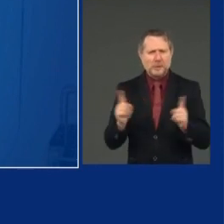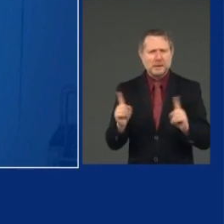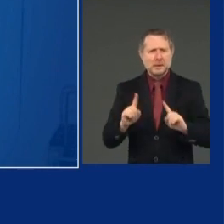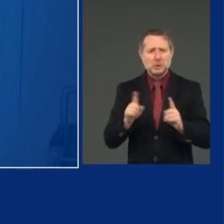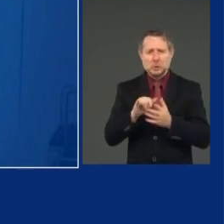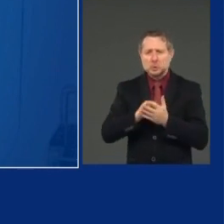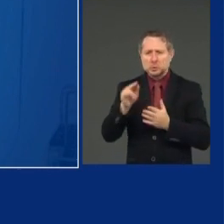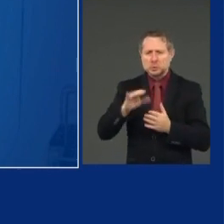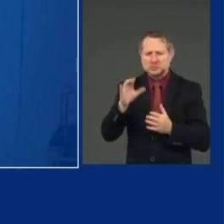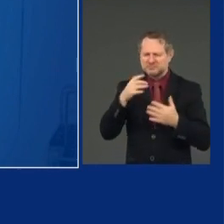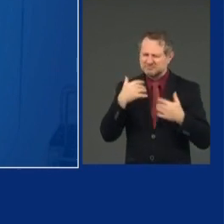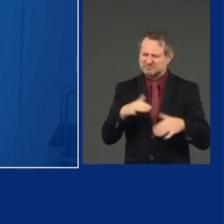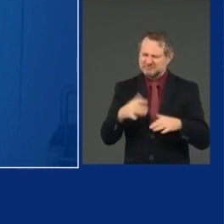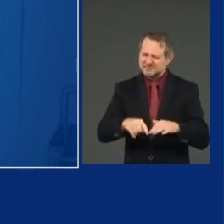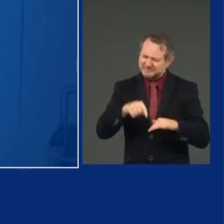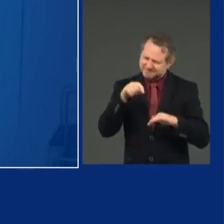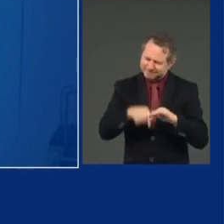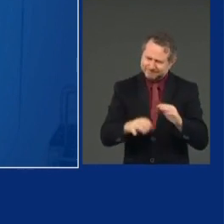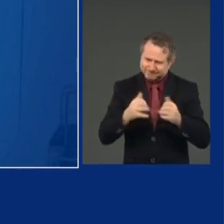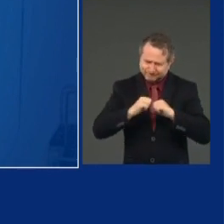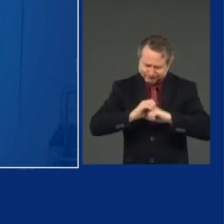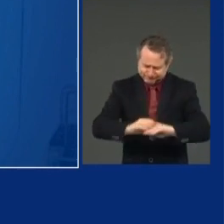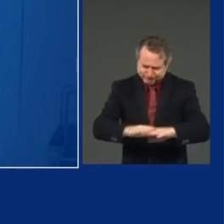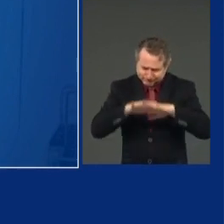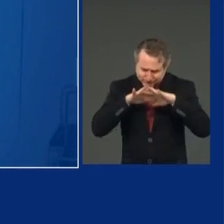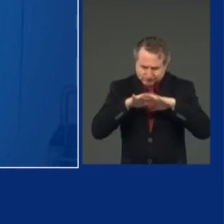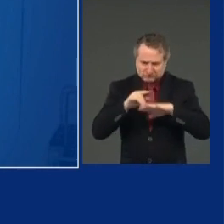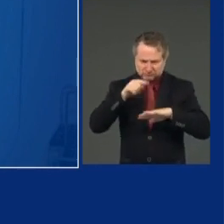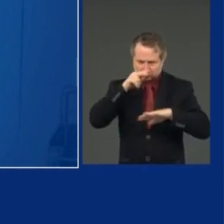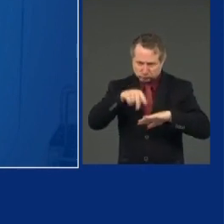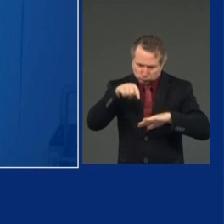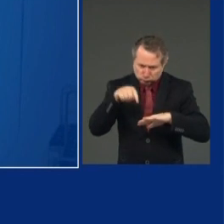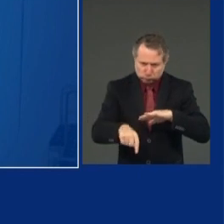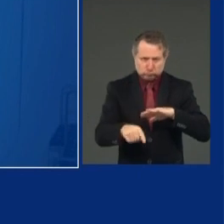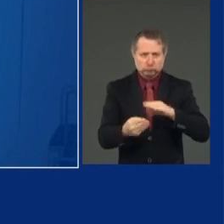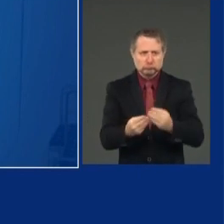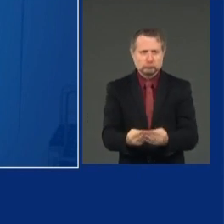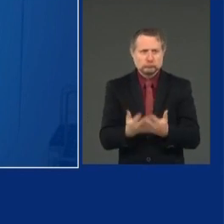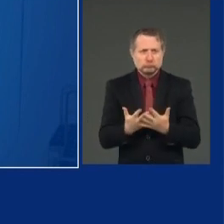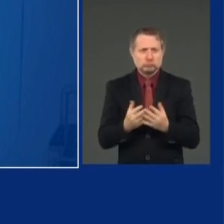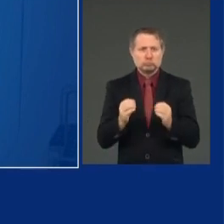IN THE NUMBERS. WE LOOKED AT THAT IN NEW YORK